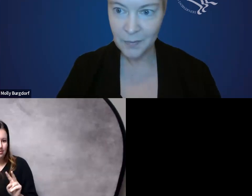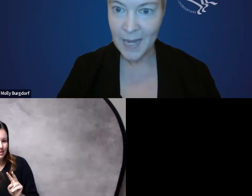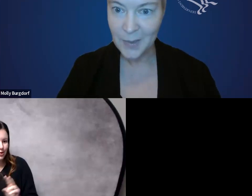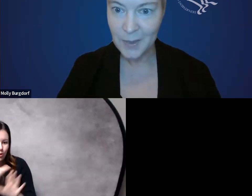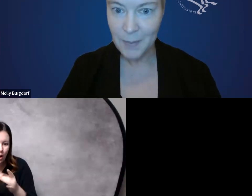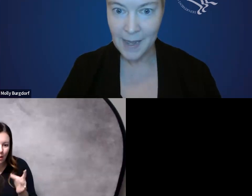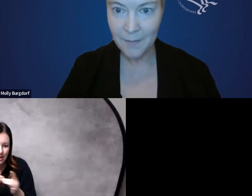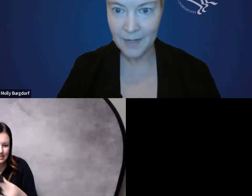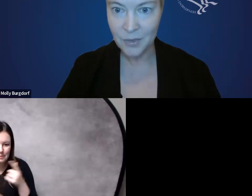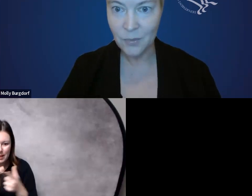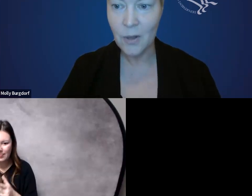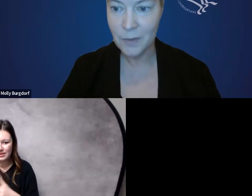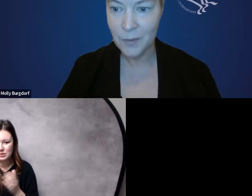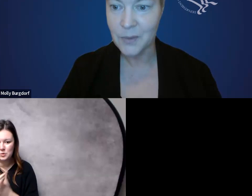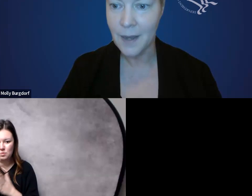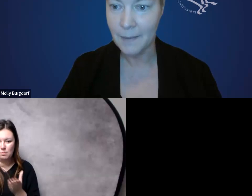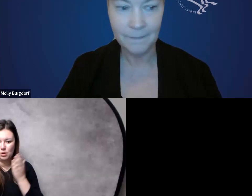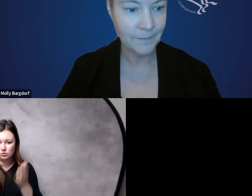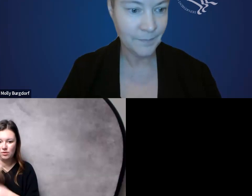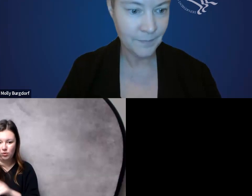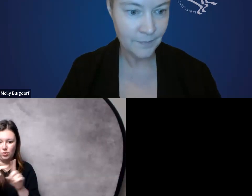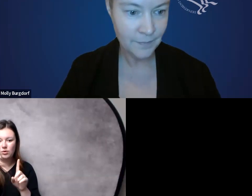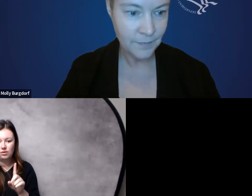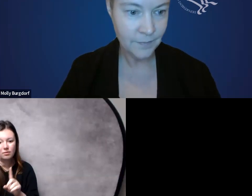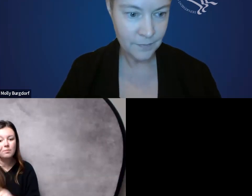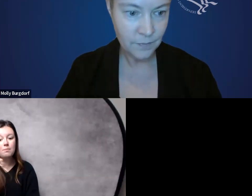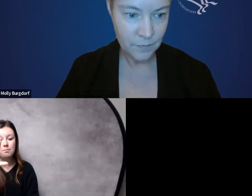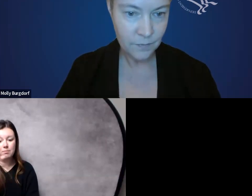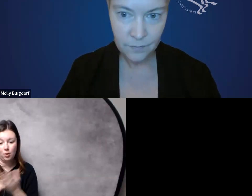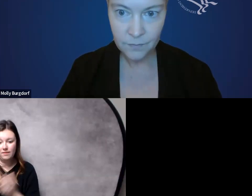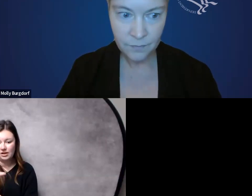And thank you to Pam and to all of you for your time!